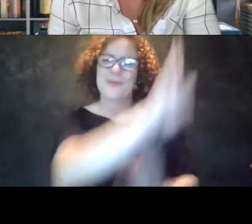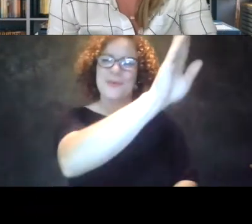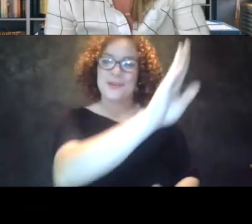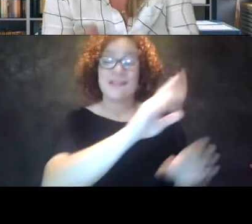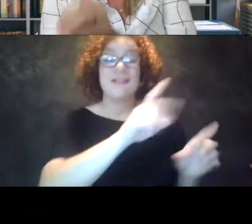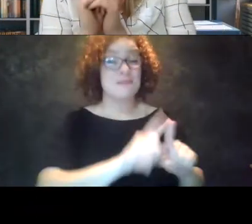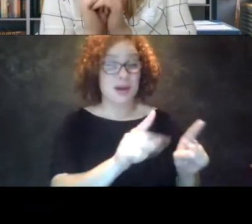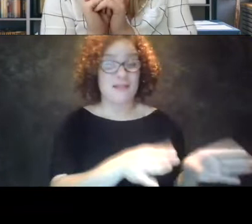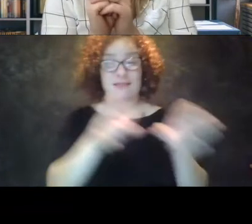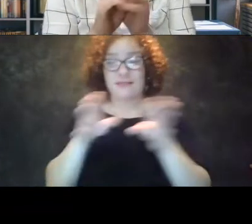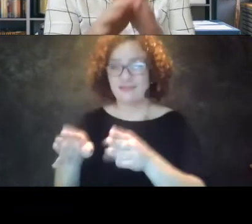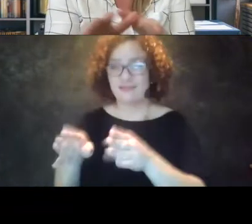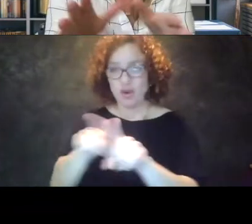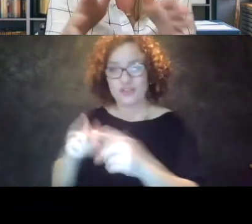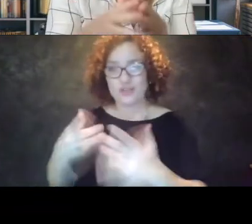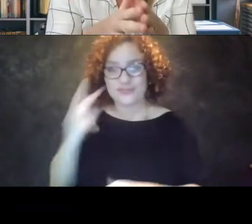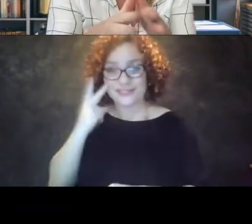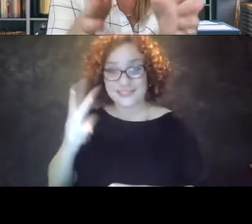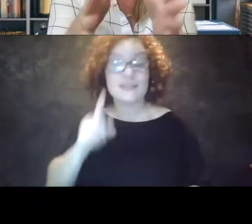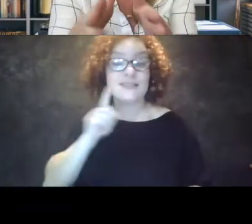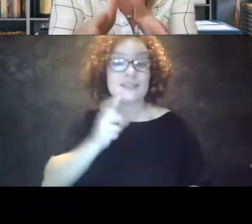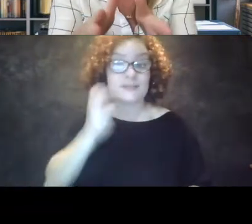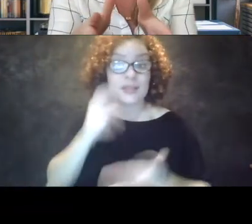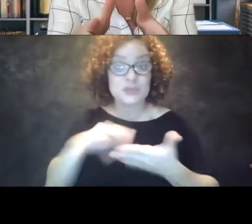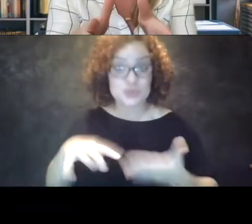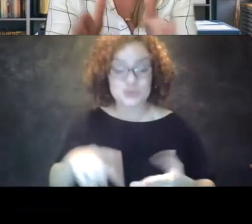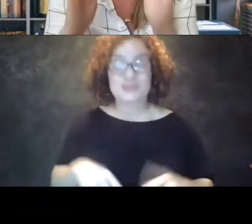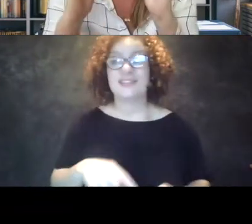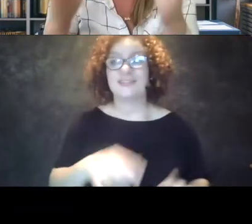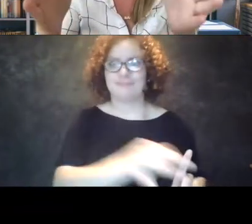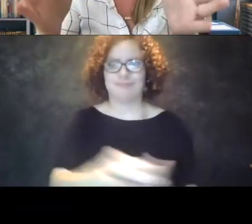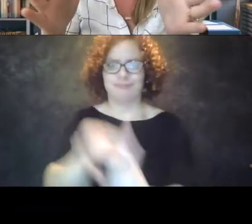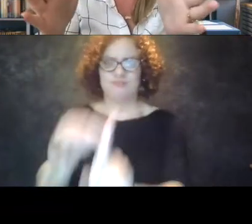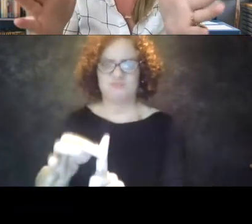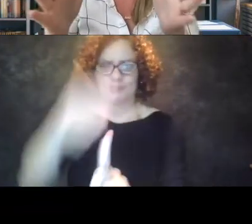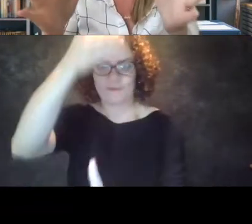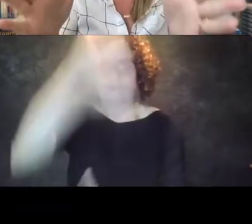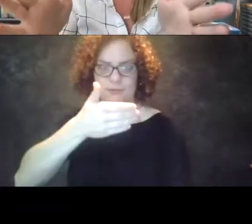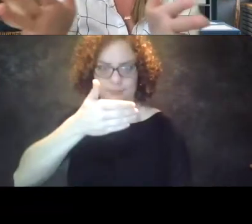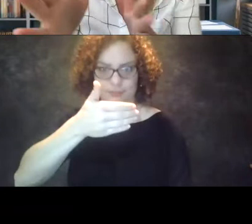the student who's deafblind is you know, placed front and center so they can get the best